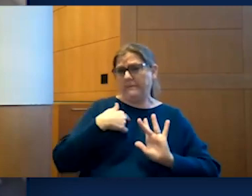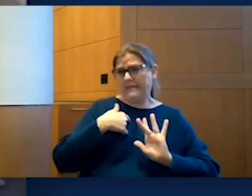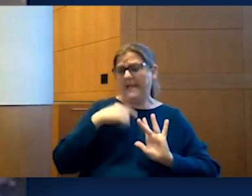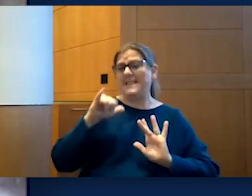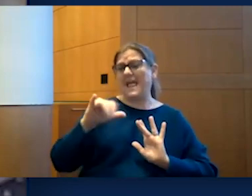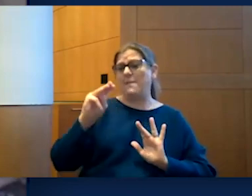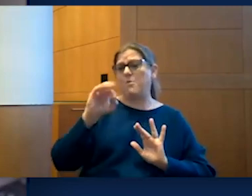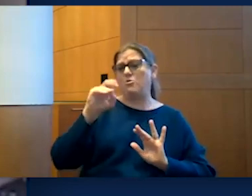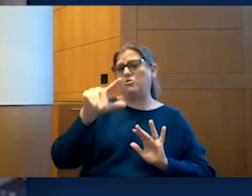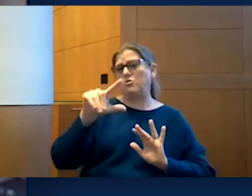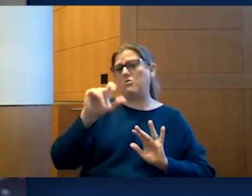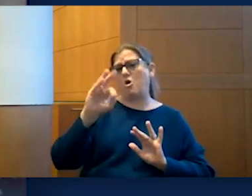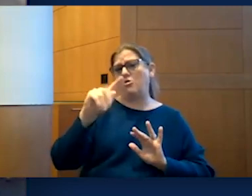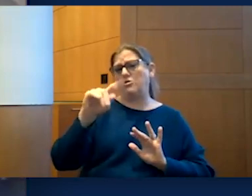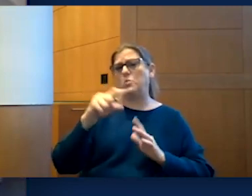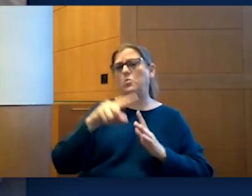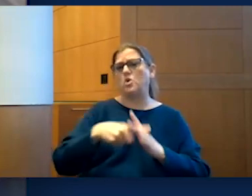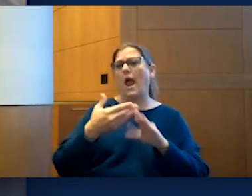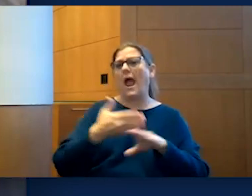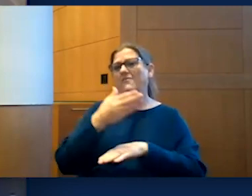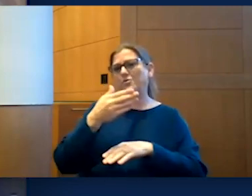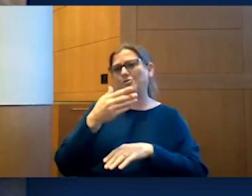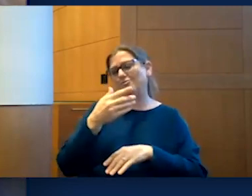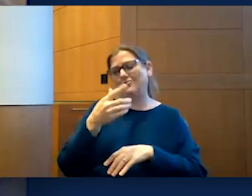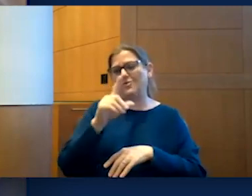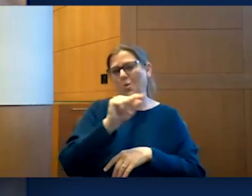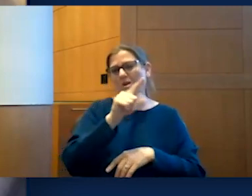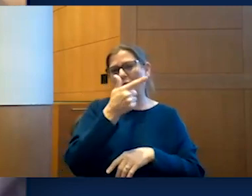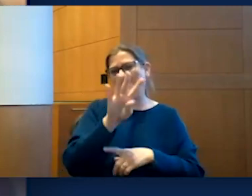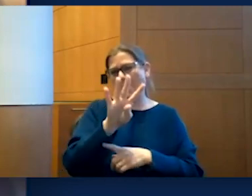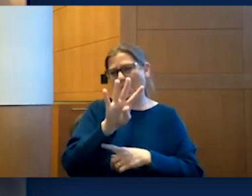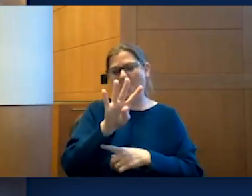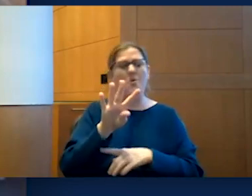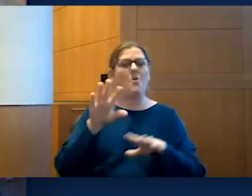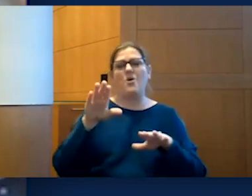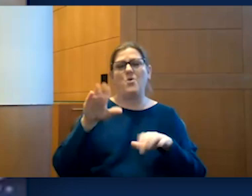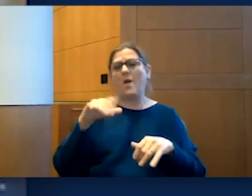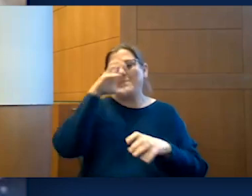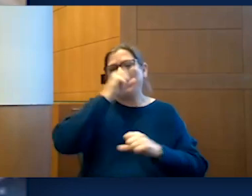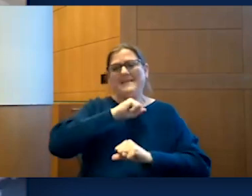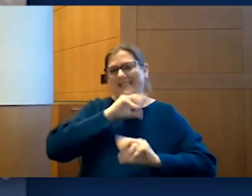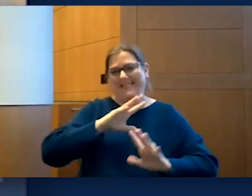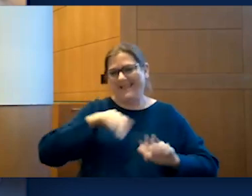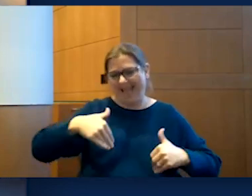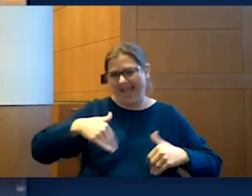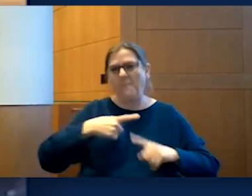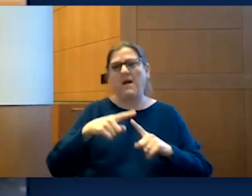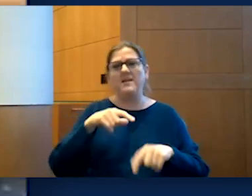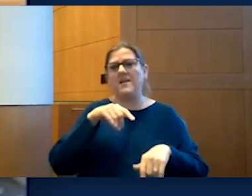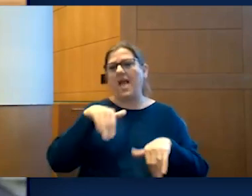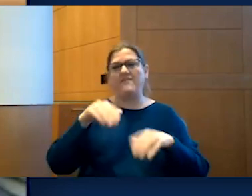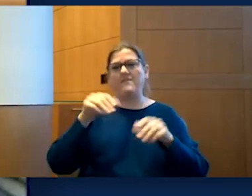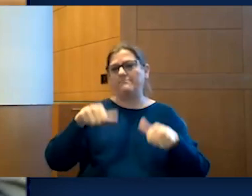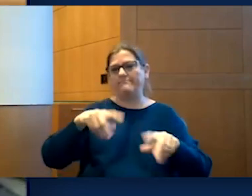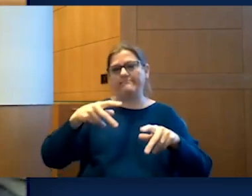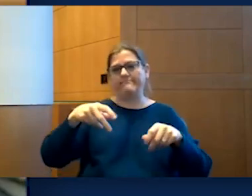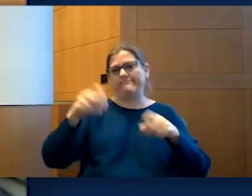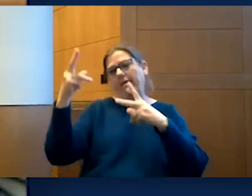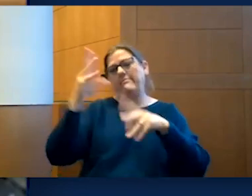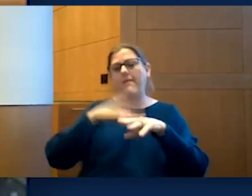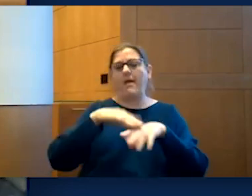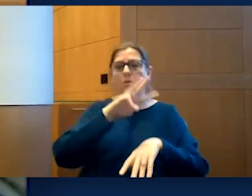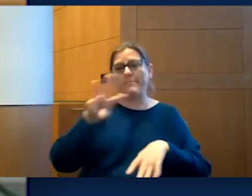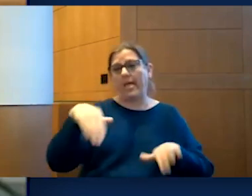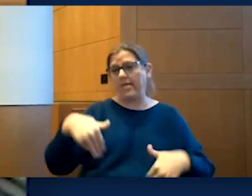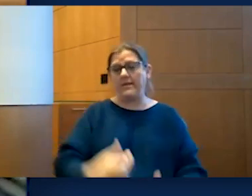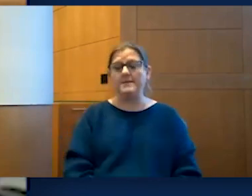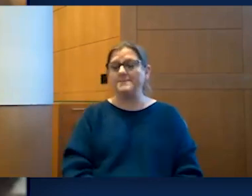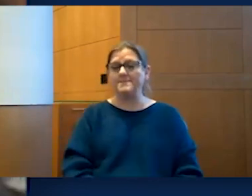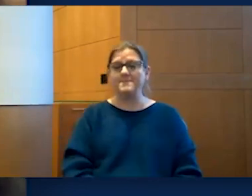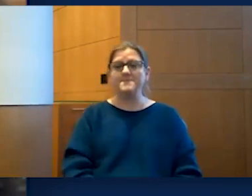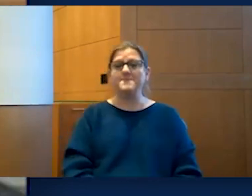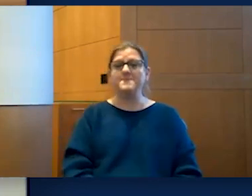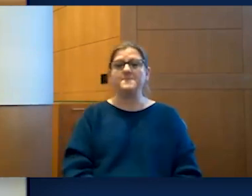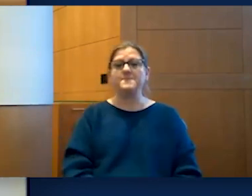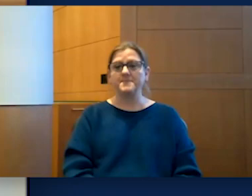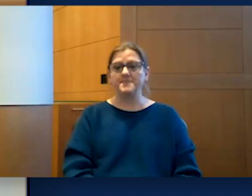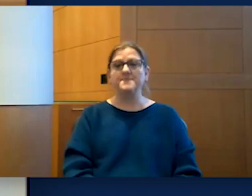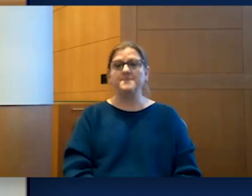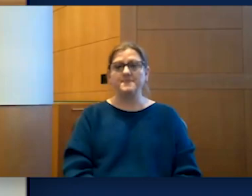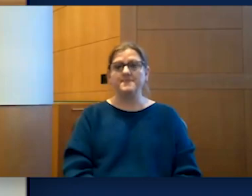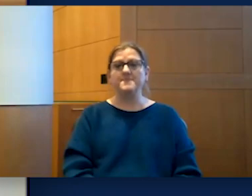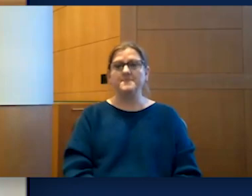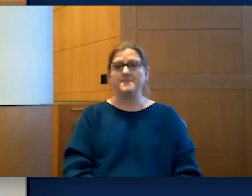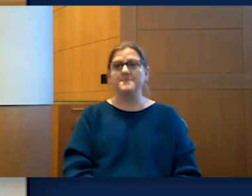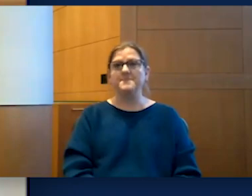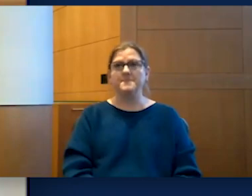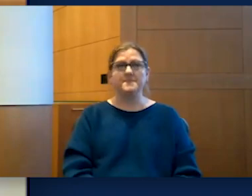Yes. The website has not been updated but you can always e-mail me. The martial arts will start after the new year. So, you haven't missed anything yet, but it's not on the website.